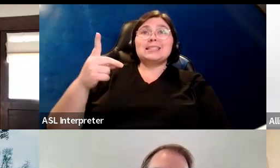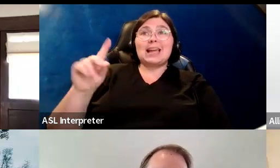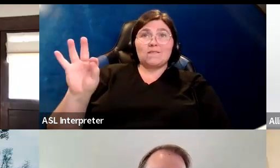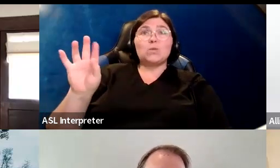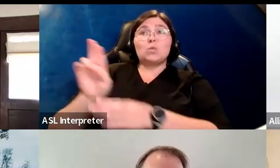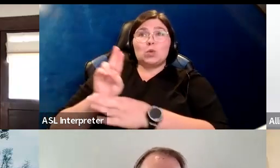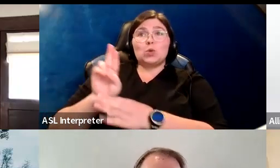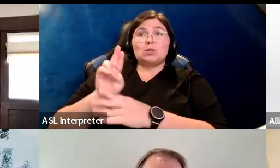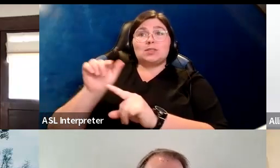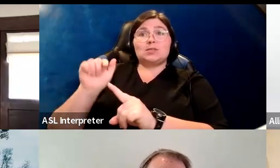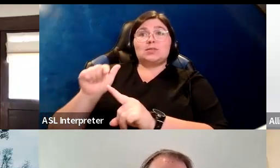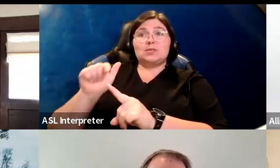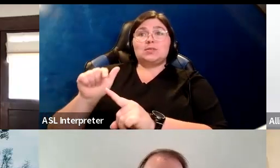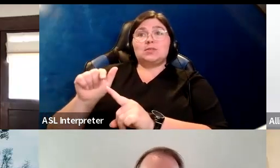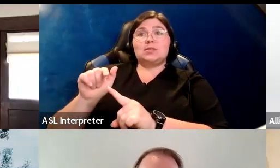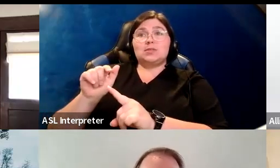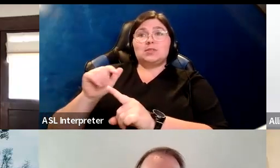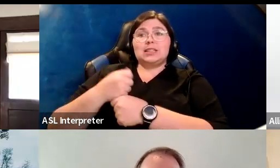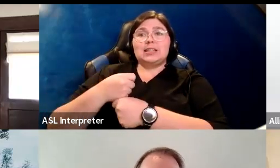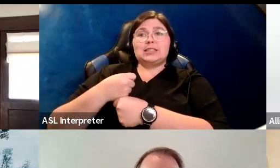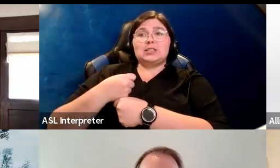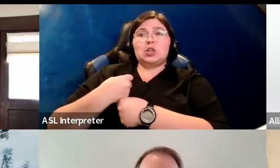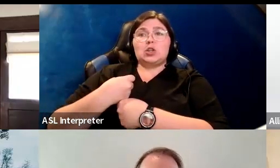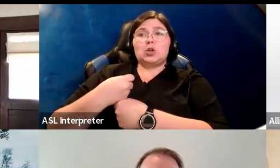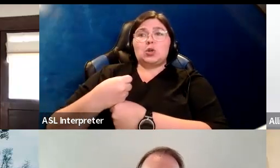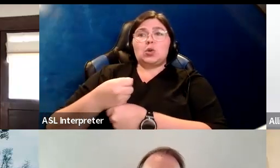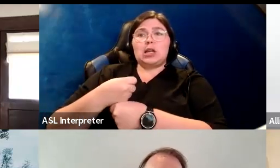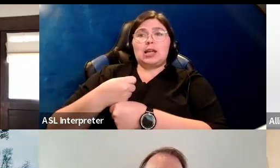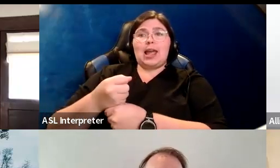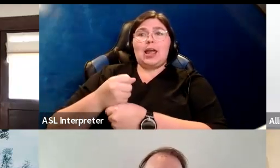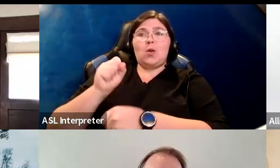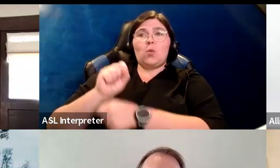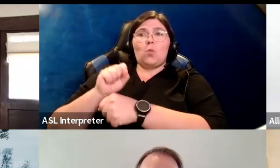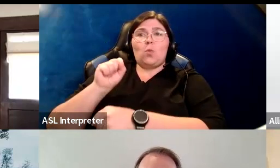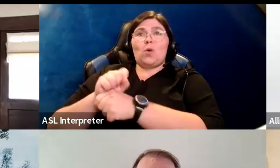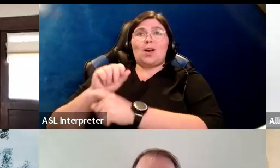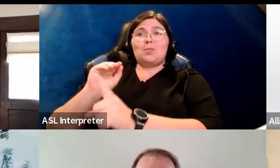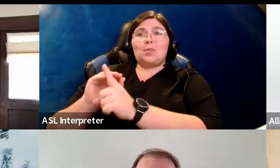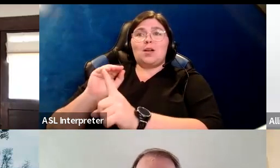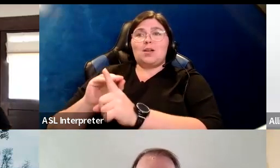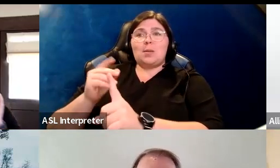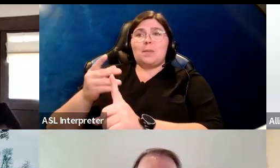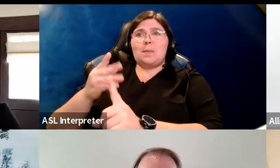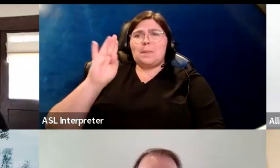It's the CREATE work prompt by Briss. I think it's Briss?